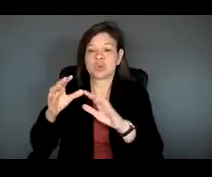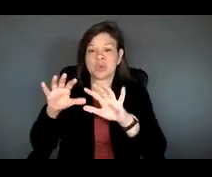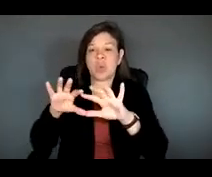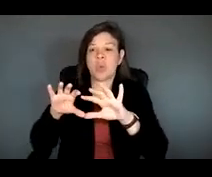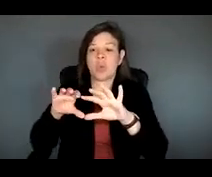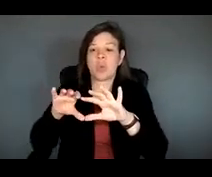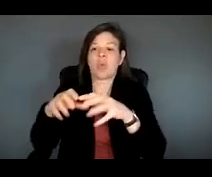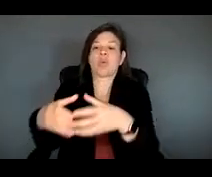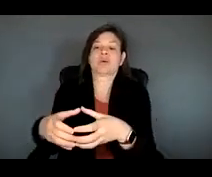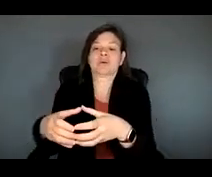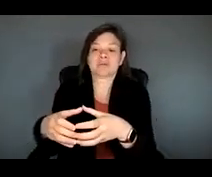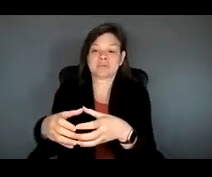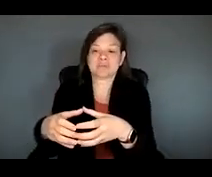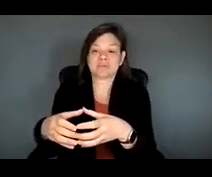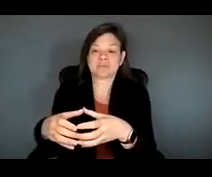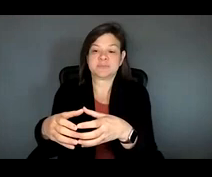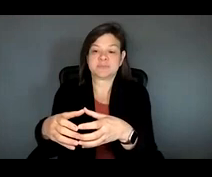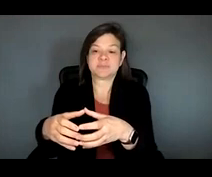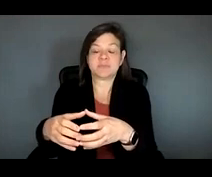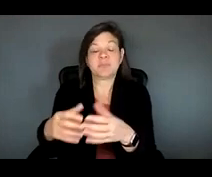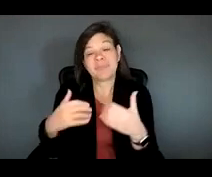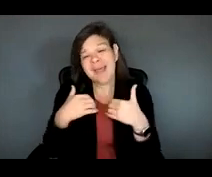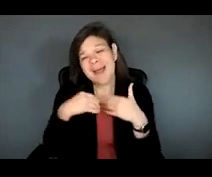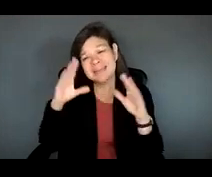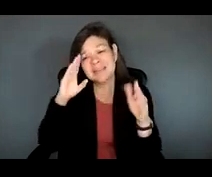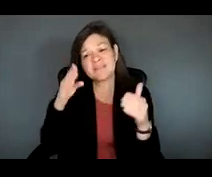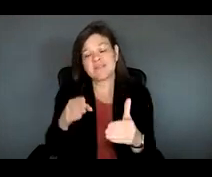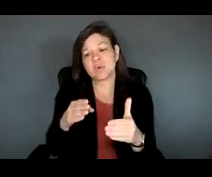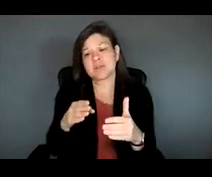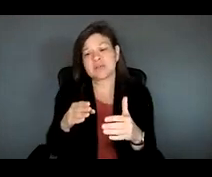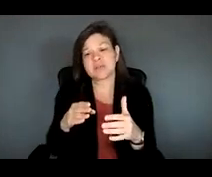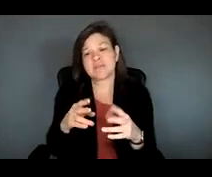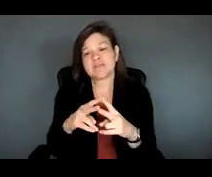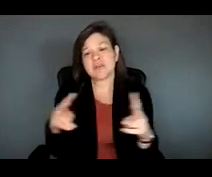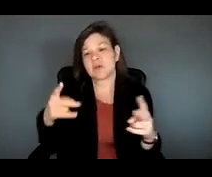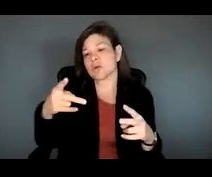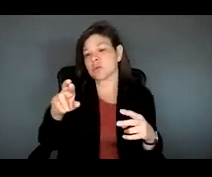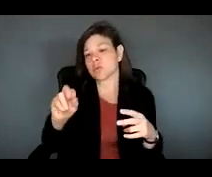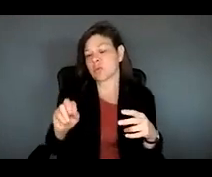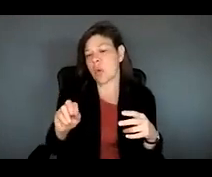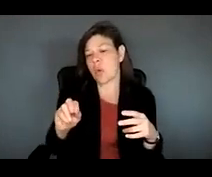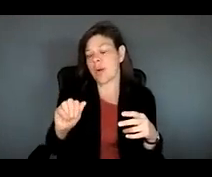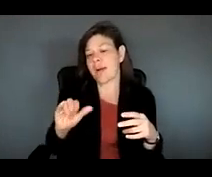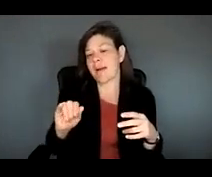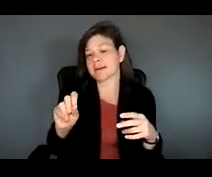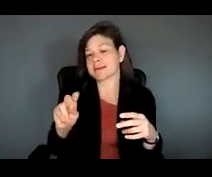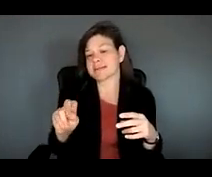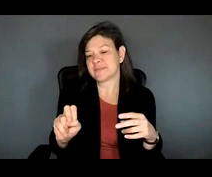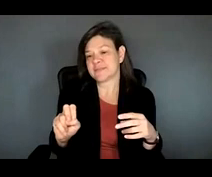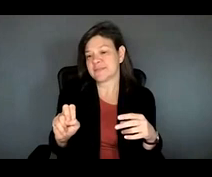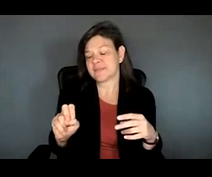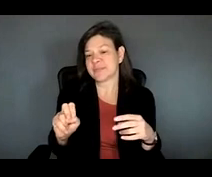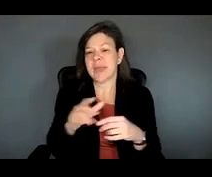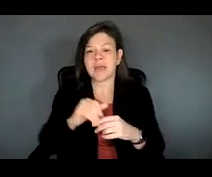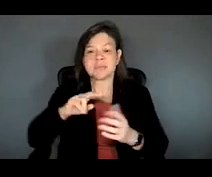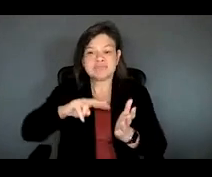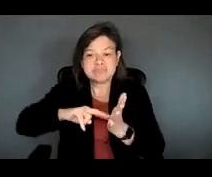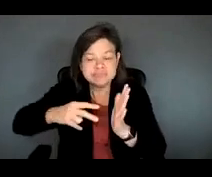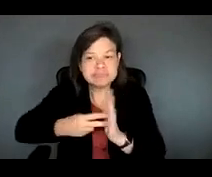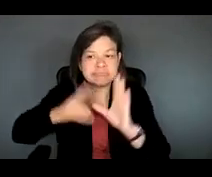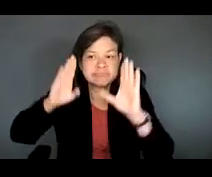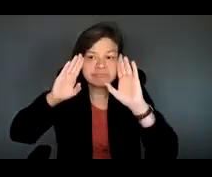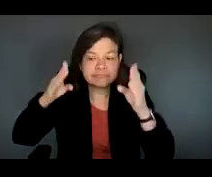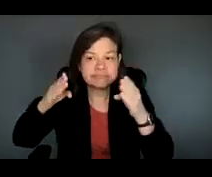and has a focus of a very proactive and deliberate focus that moves things forward.